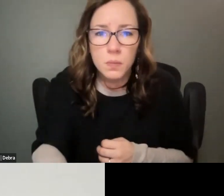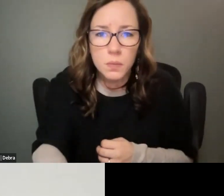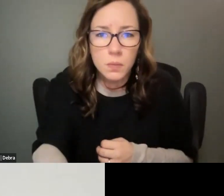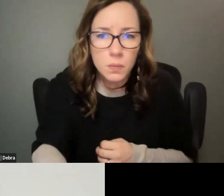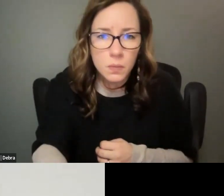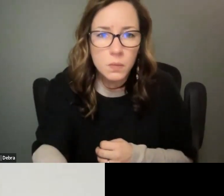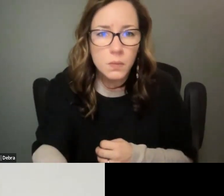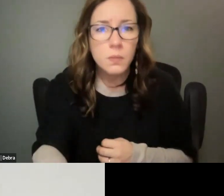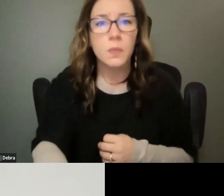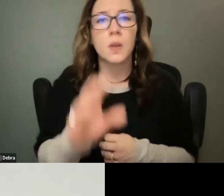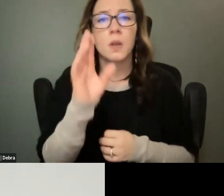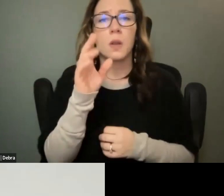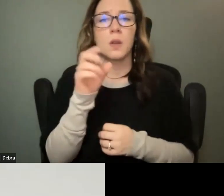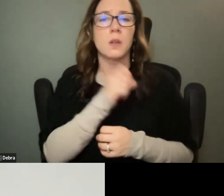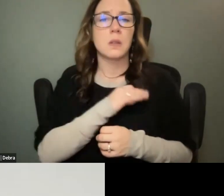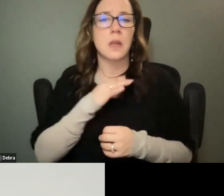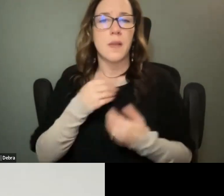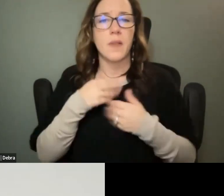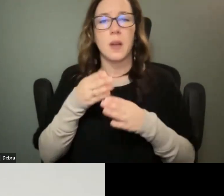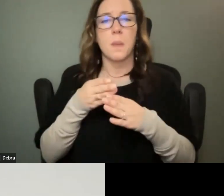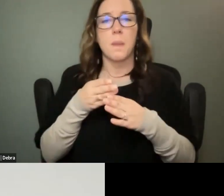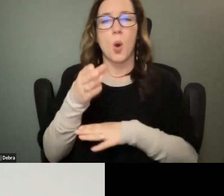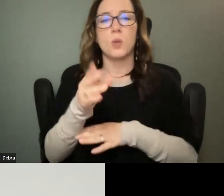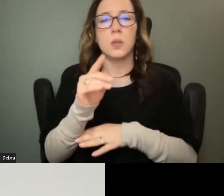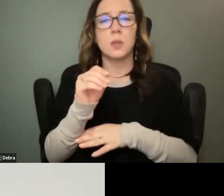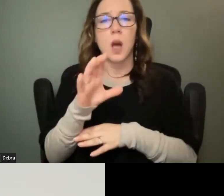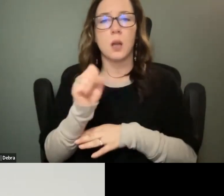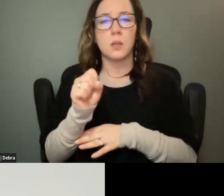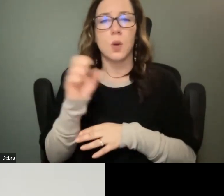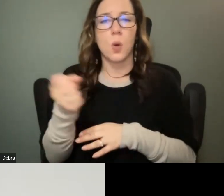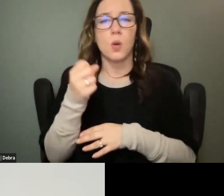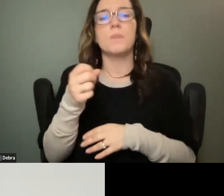and so Vijay would you be able to